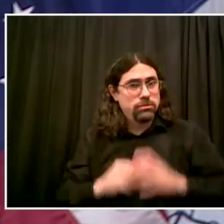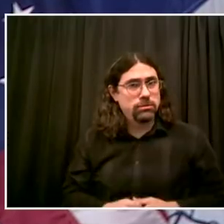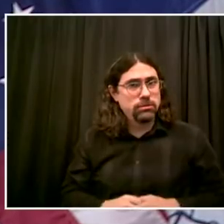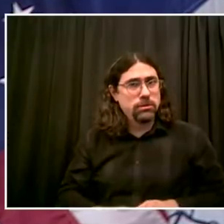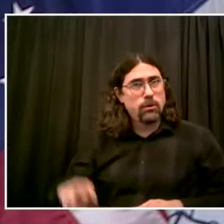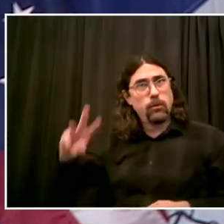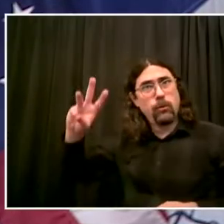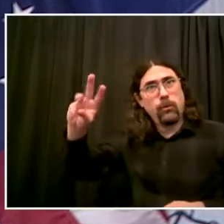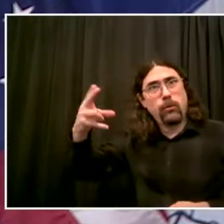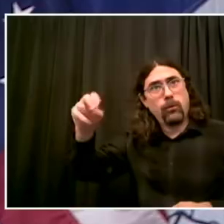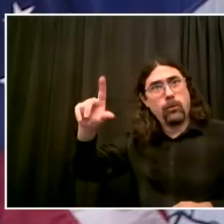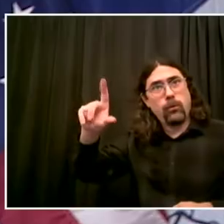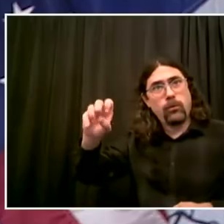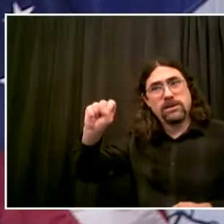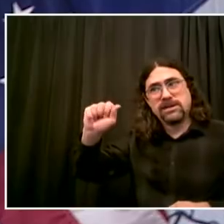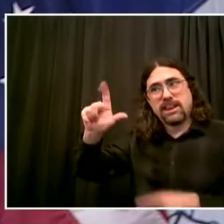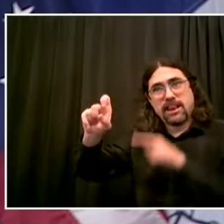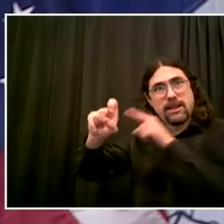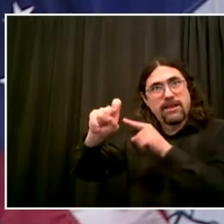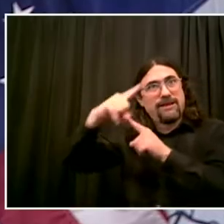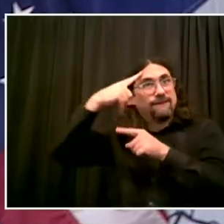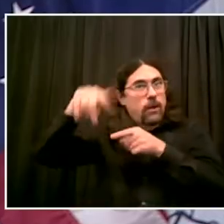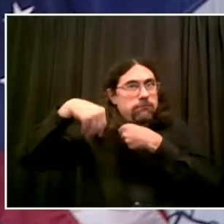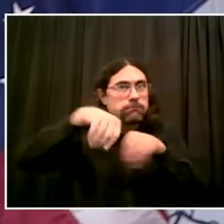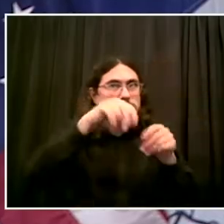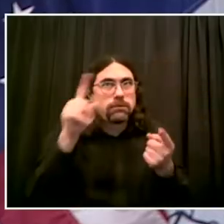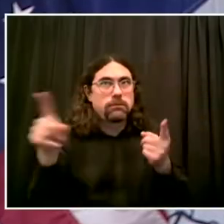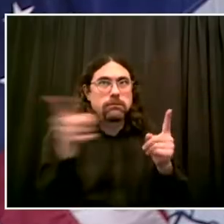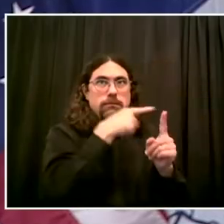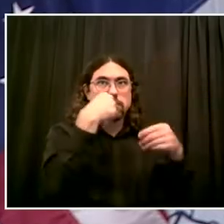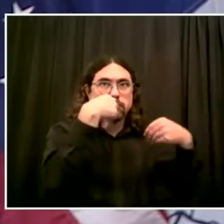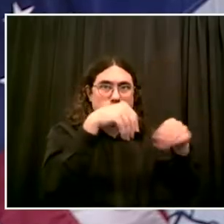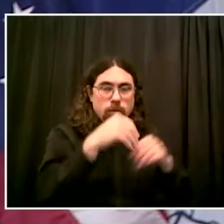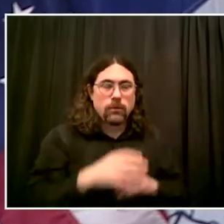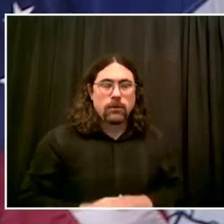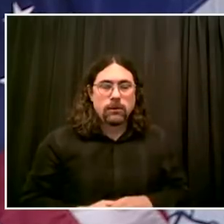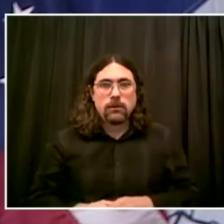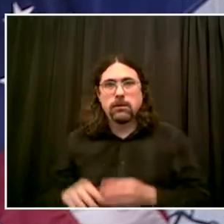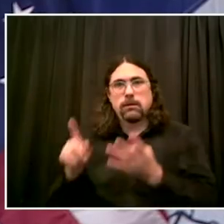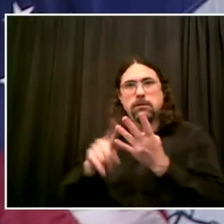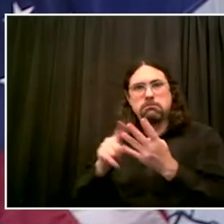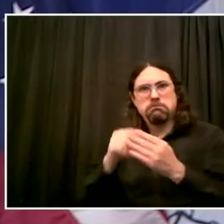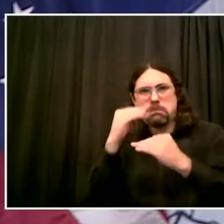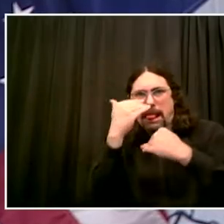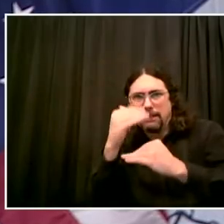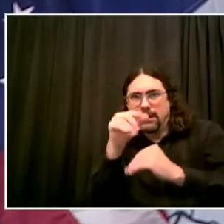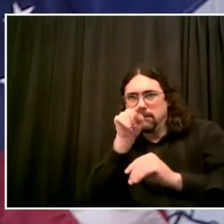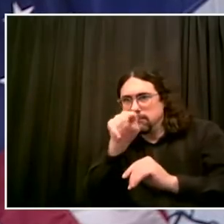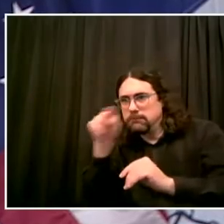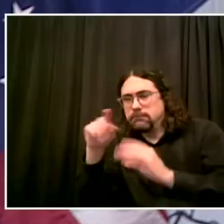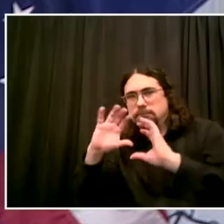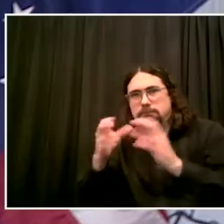WLEHOSA LEAND RETAIL NOT